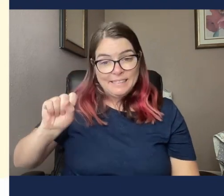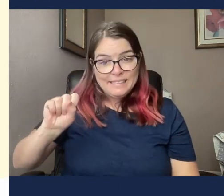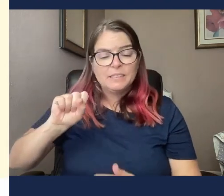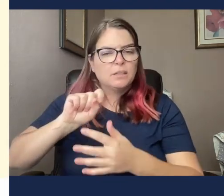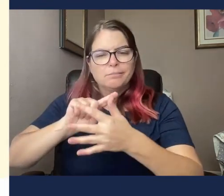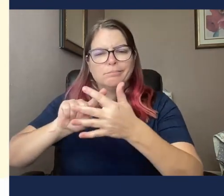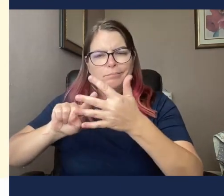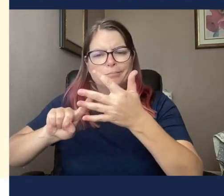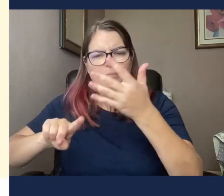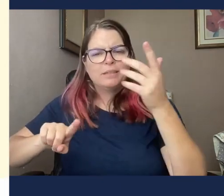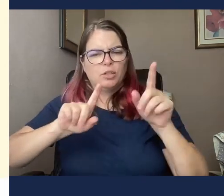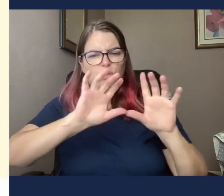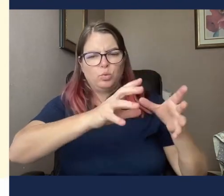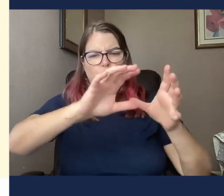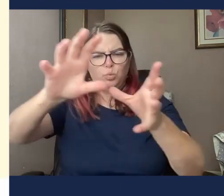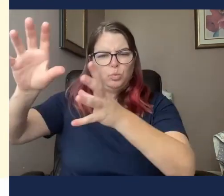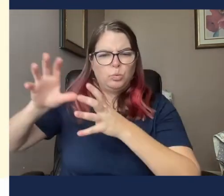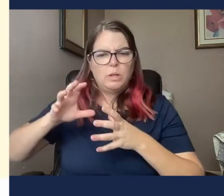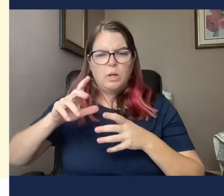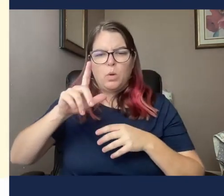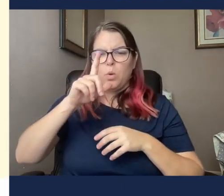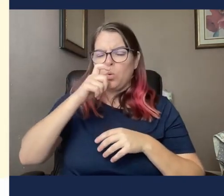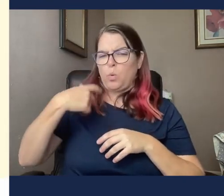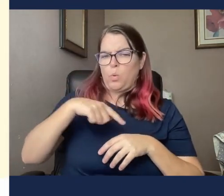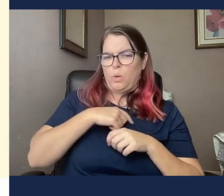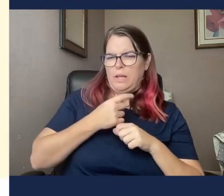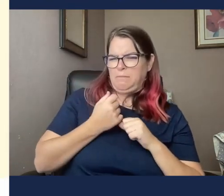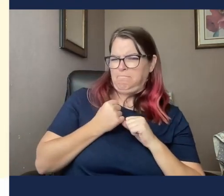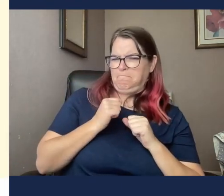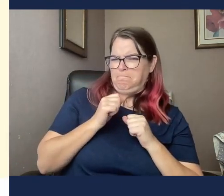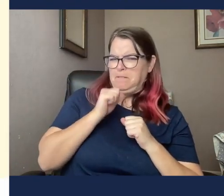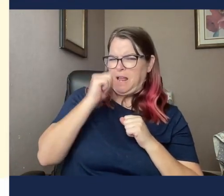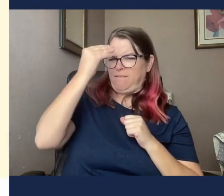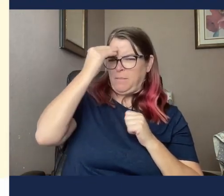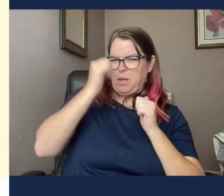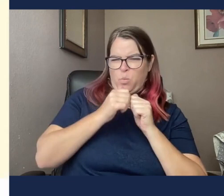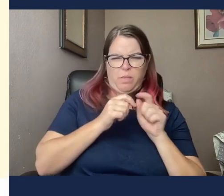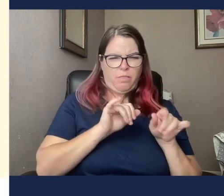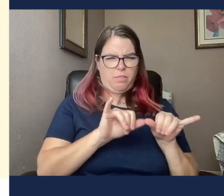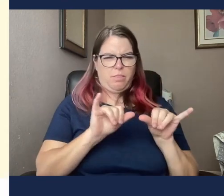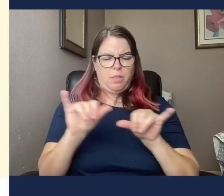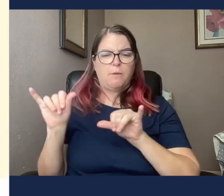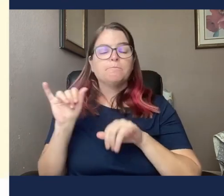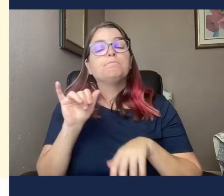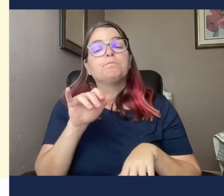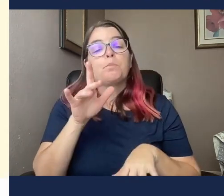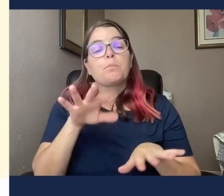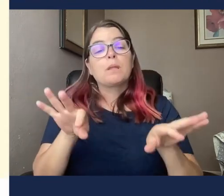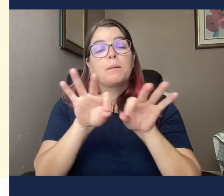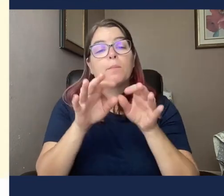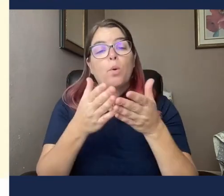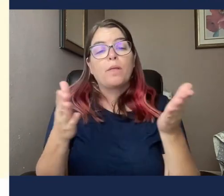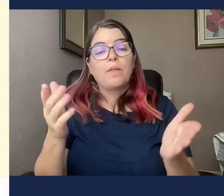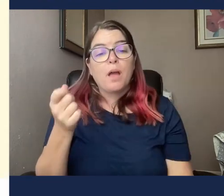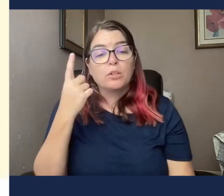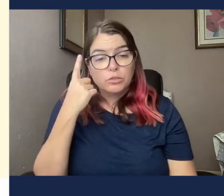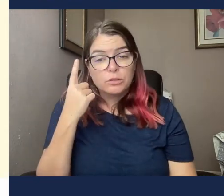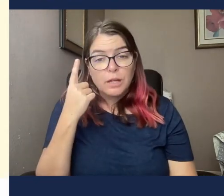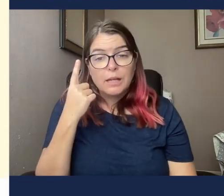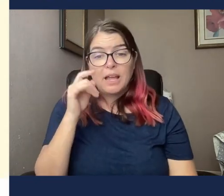In one poll that was done by the Washington post in 2018, they looked at tens of thousands of articles that mentioned